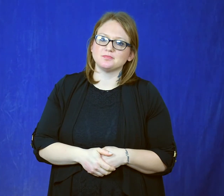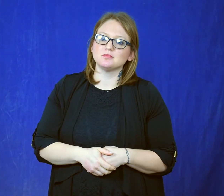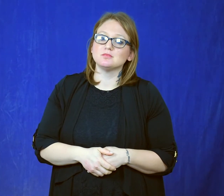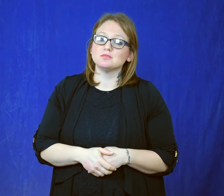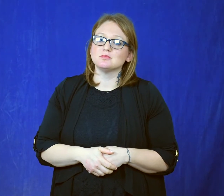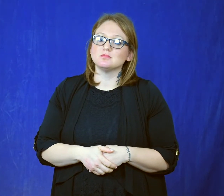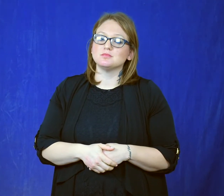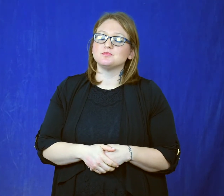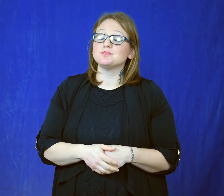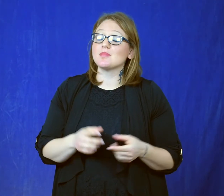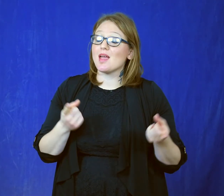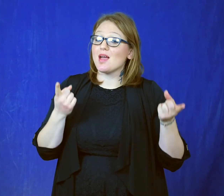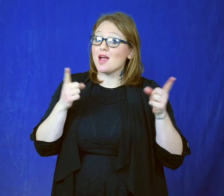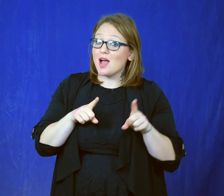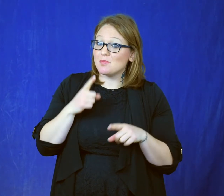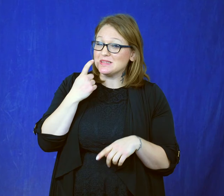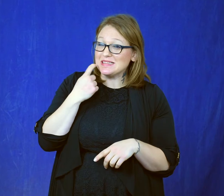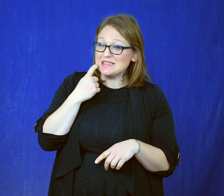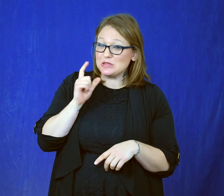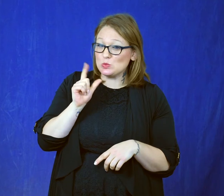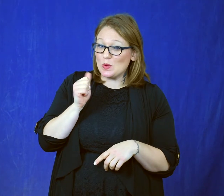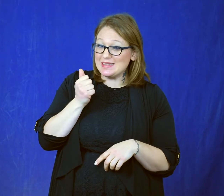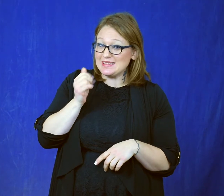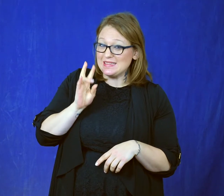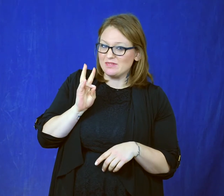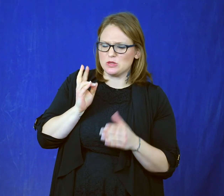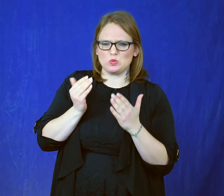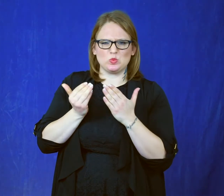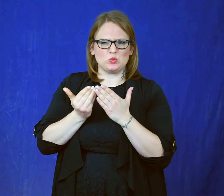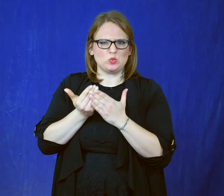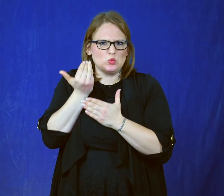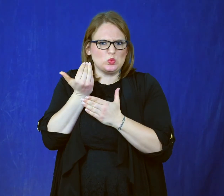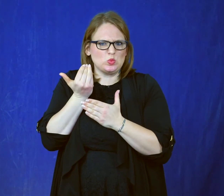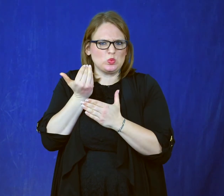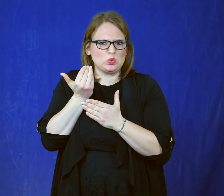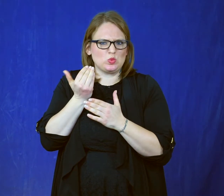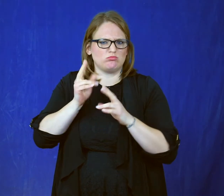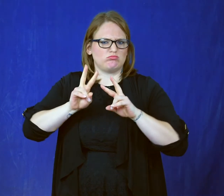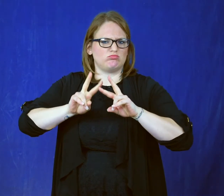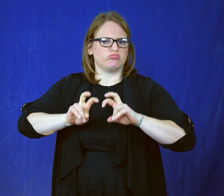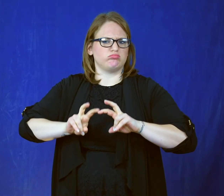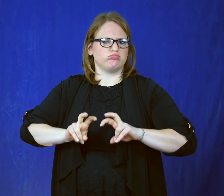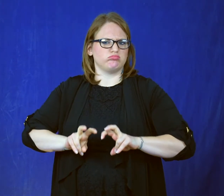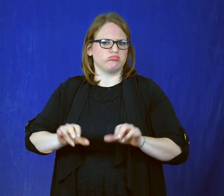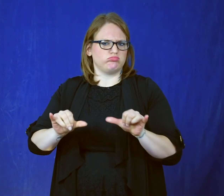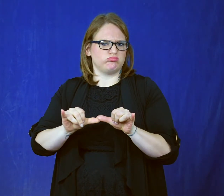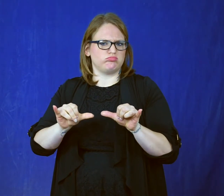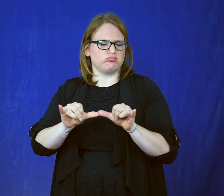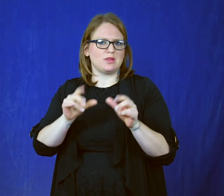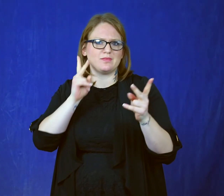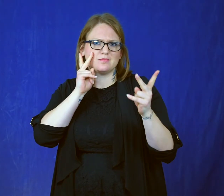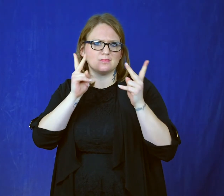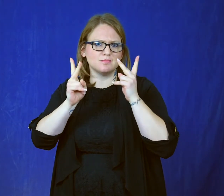In 2017, the Visual Communication and Sign Language Checklist for Deaf and Hard of Hearing Children (VCSL)